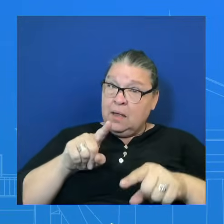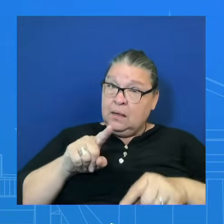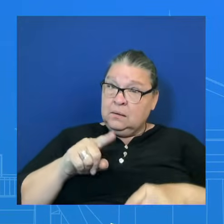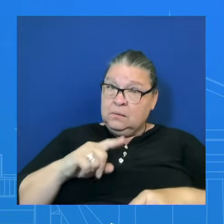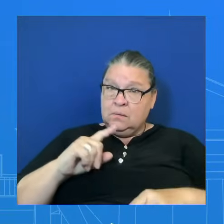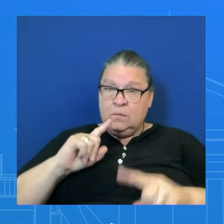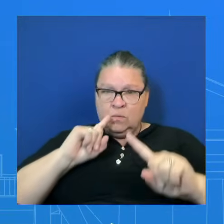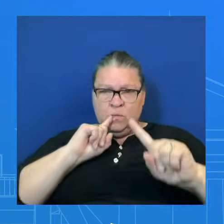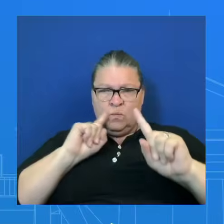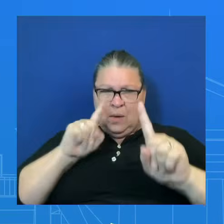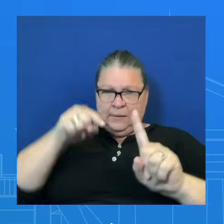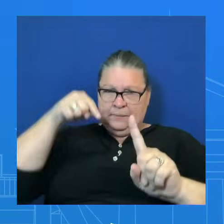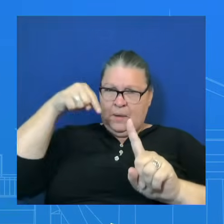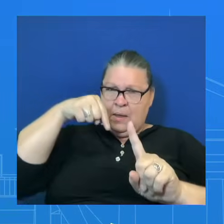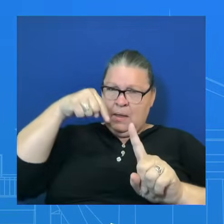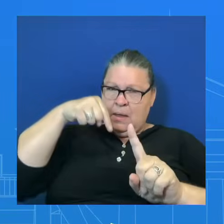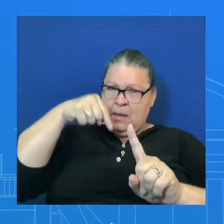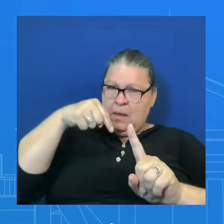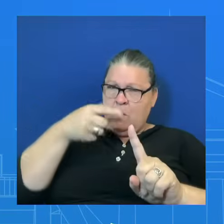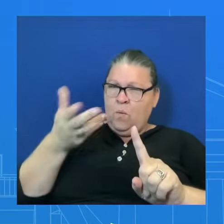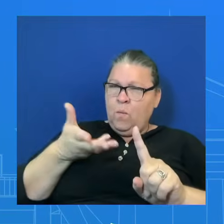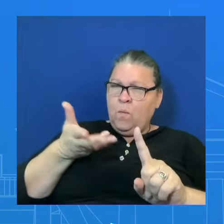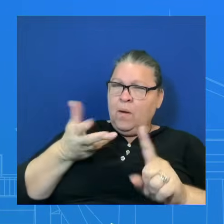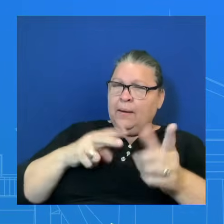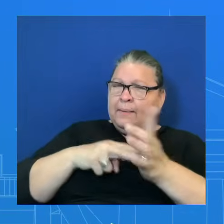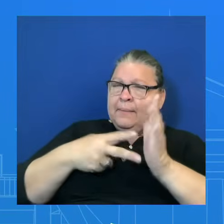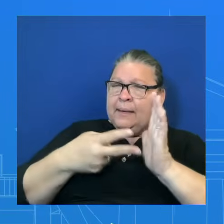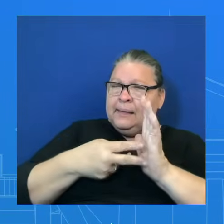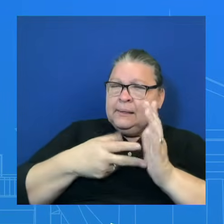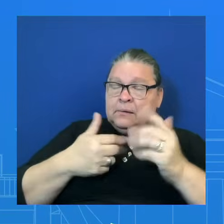Mr. Kirby: Yeah, I'm not going to go beyond what the President said. He has said that before,